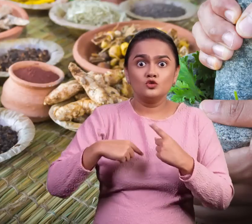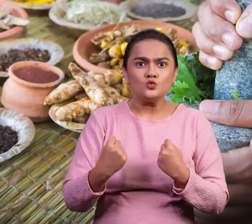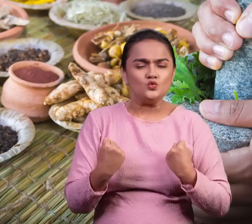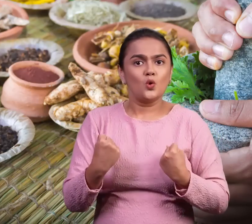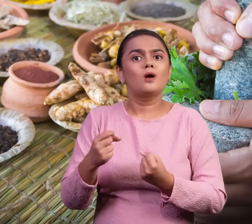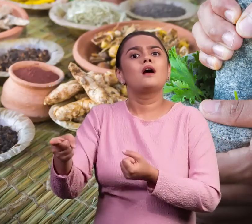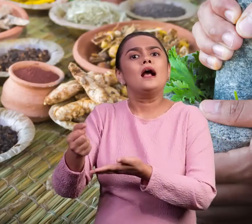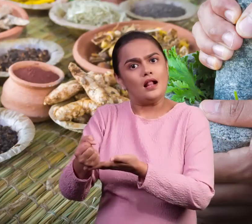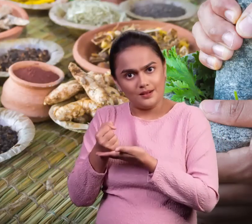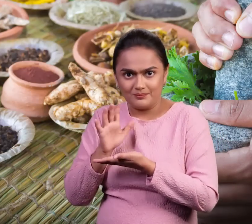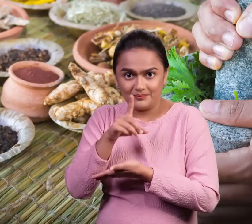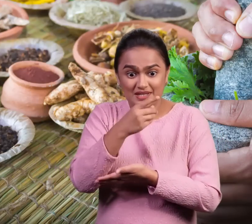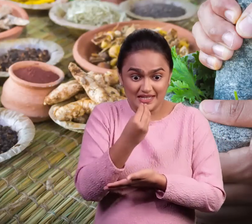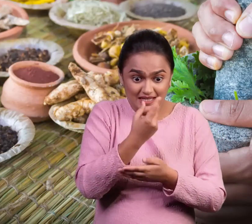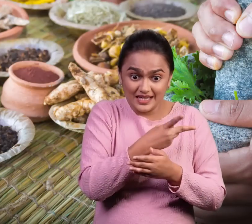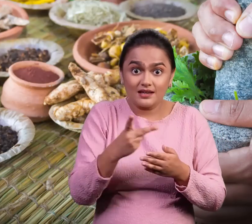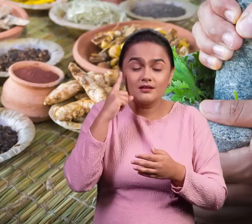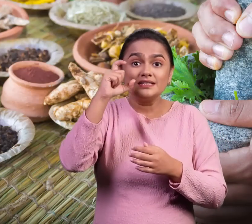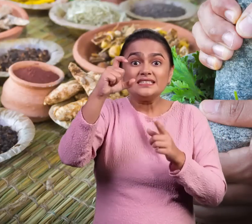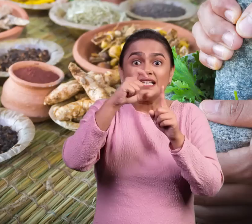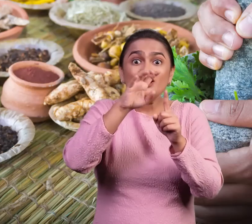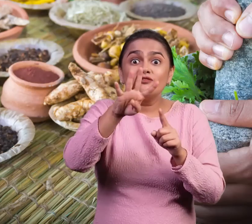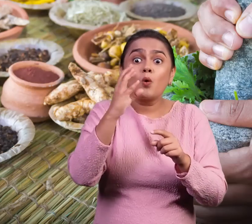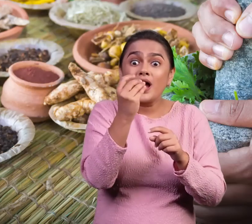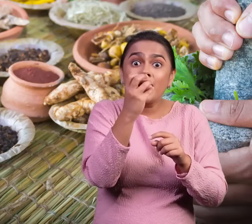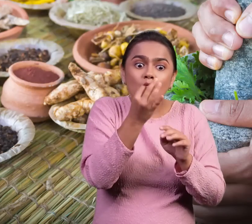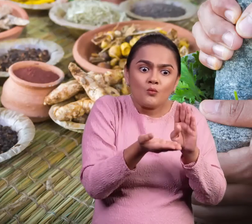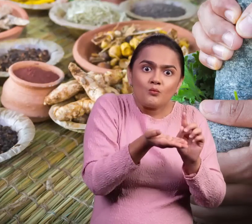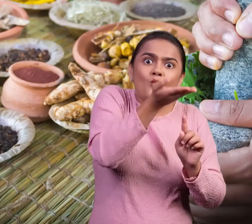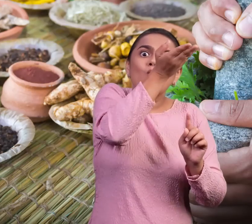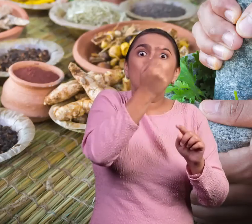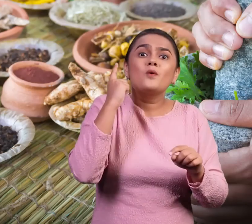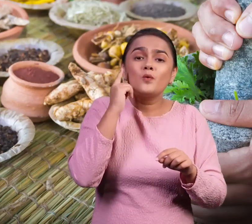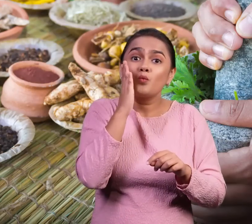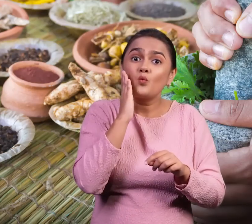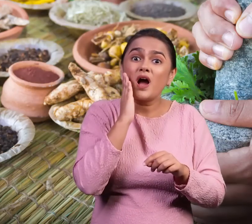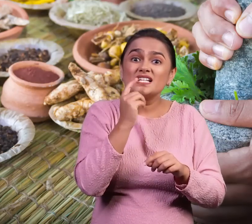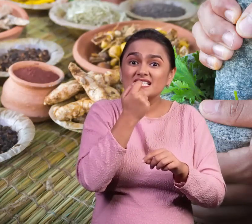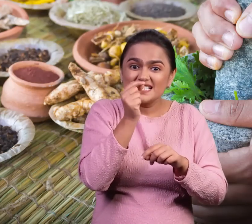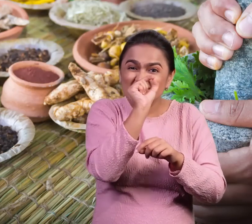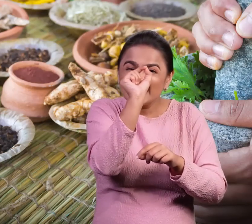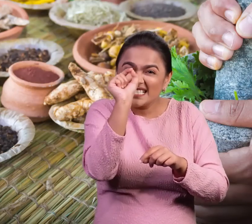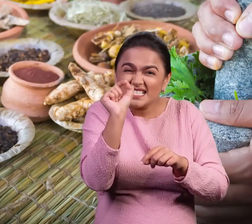Consuming these foods can help boost your CD4 count, white blood cell count.